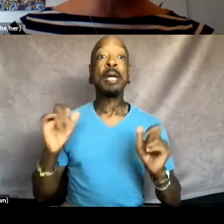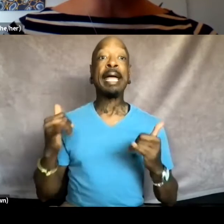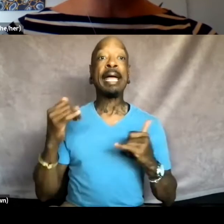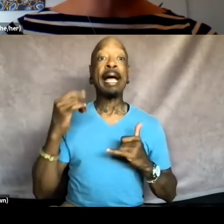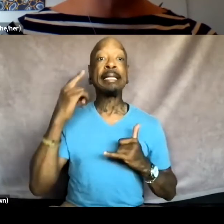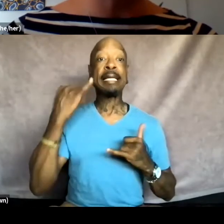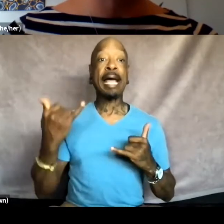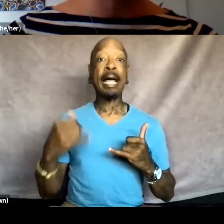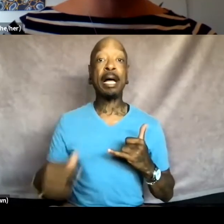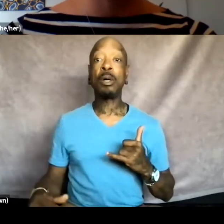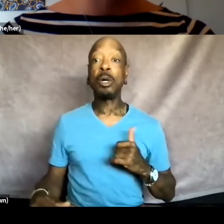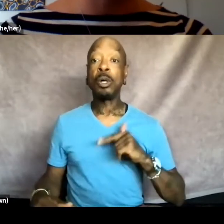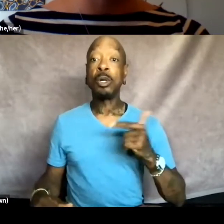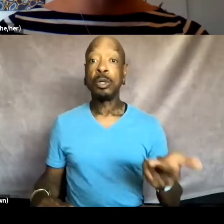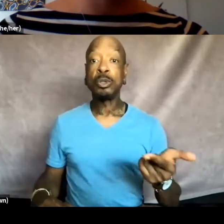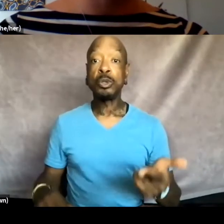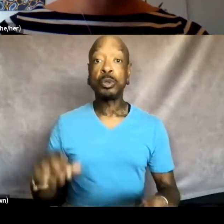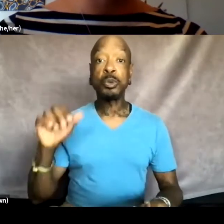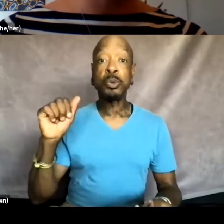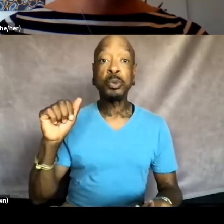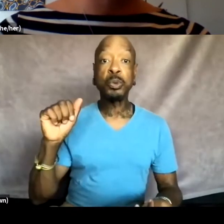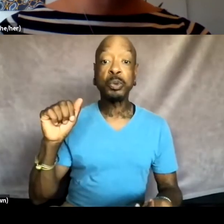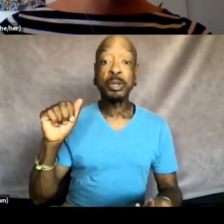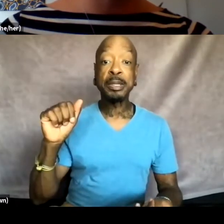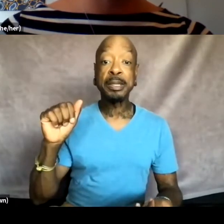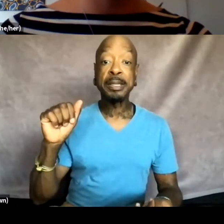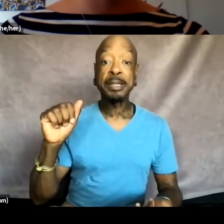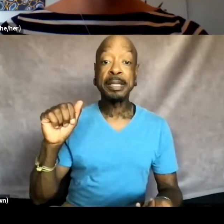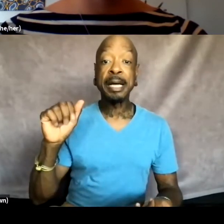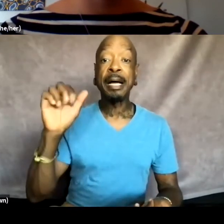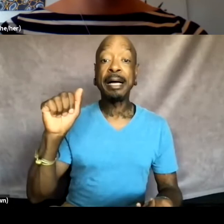Azaleah Goose (she/they): Yes, um so my question.